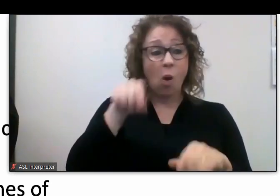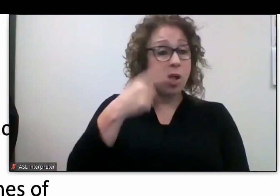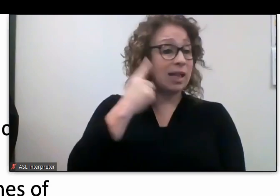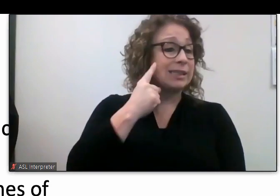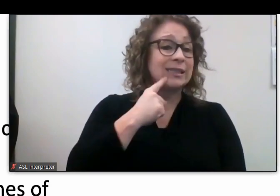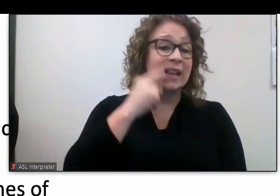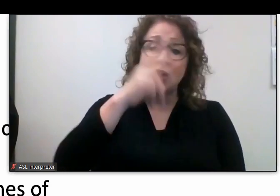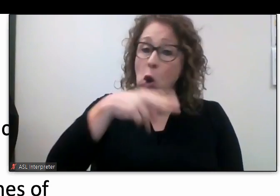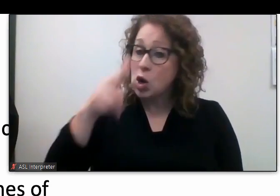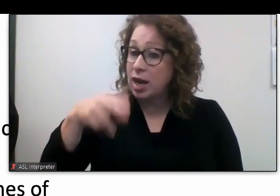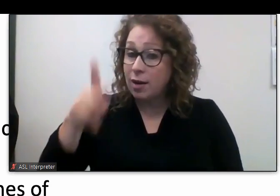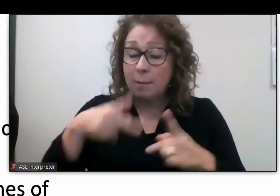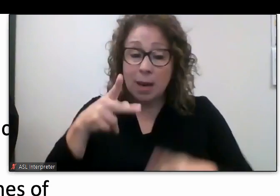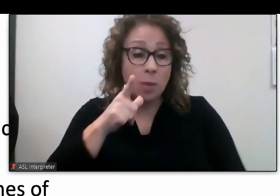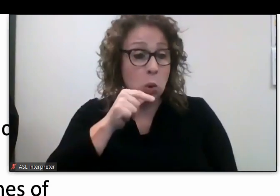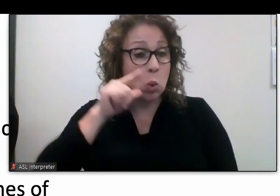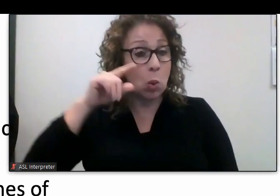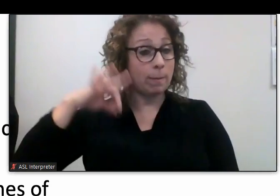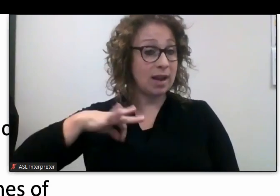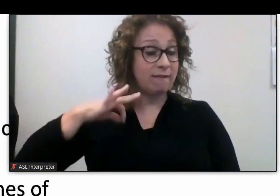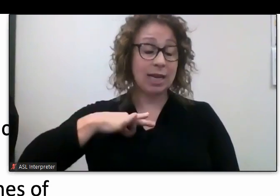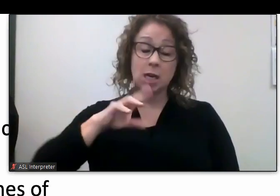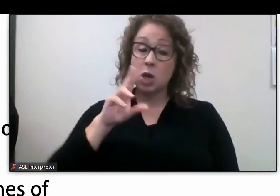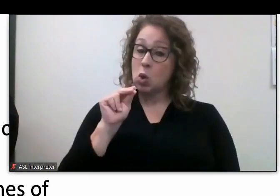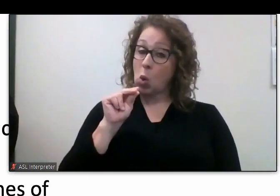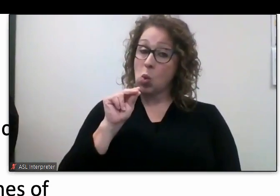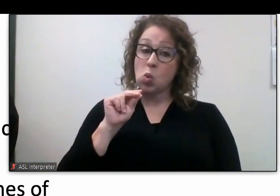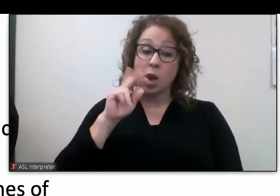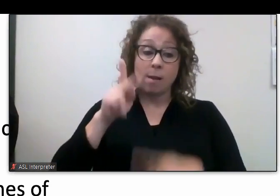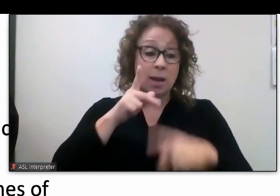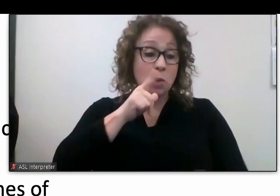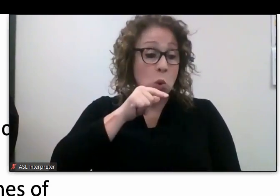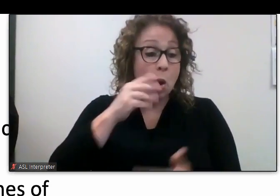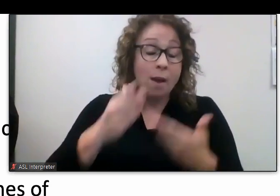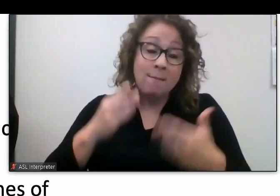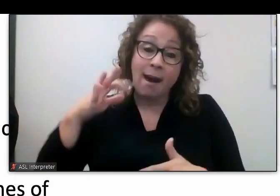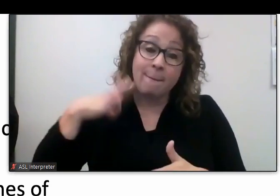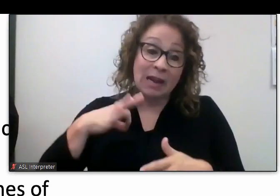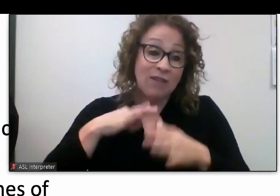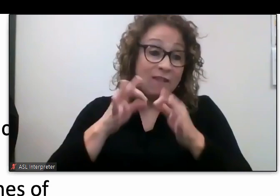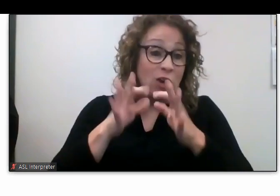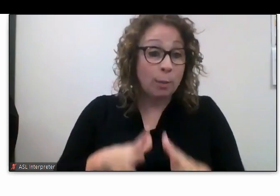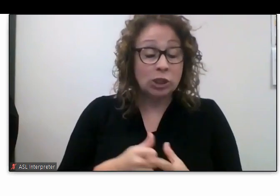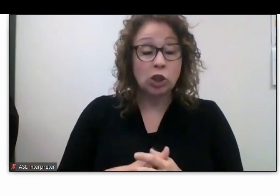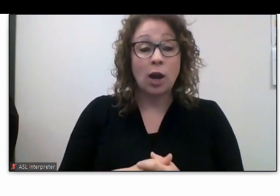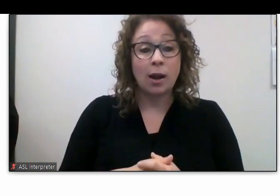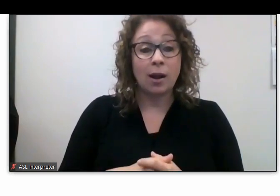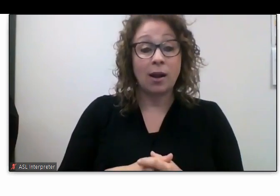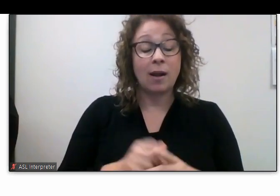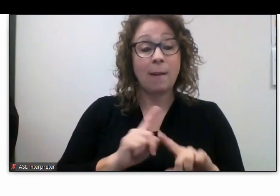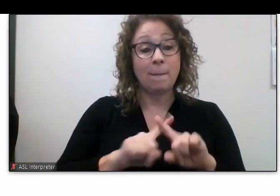who benefit from captioning or who might benefit from interpreters. Everyone might.